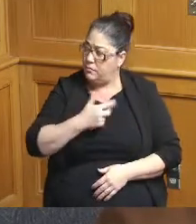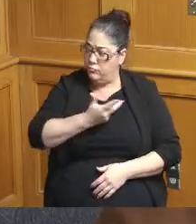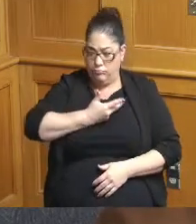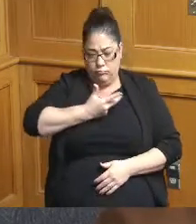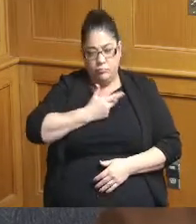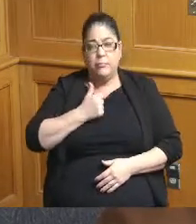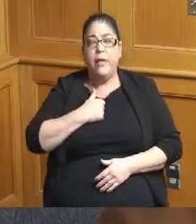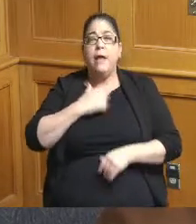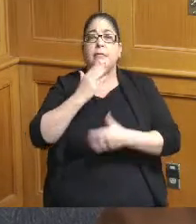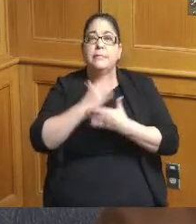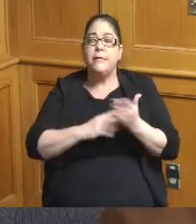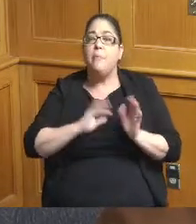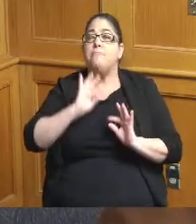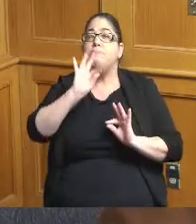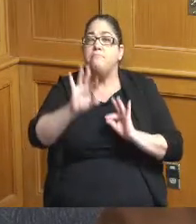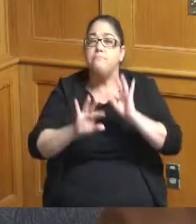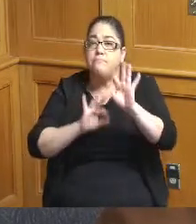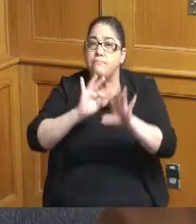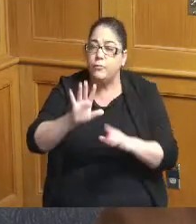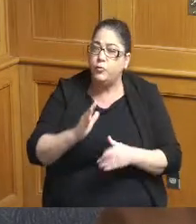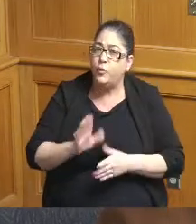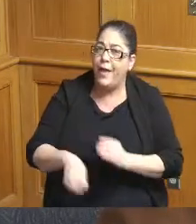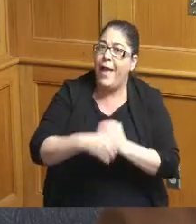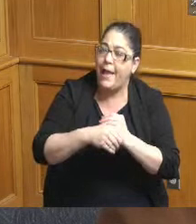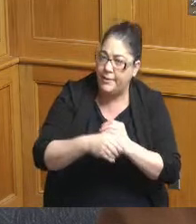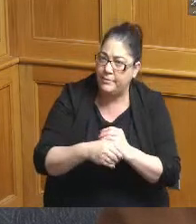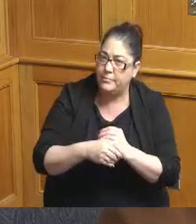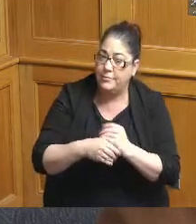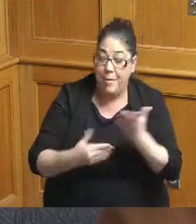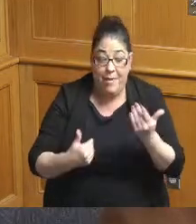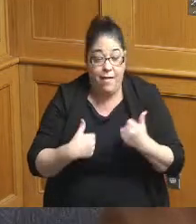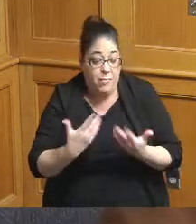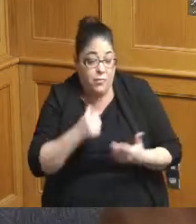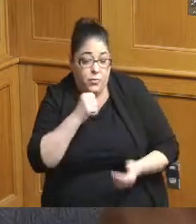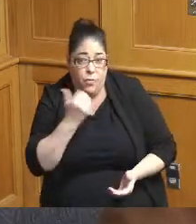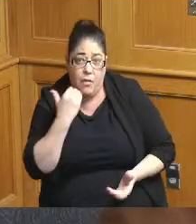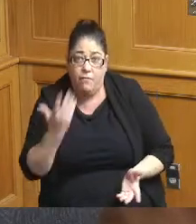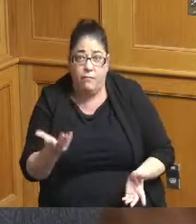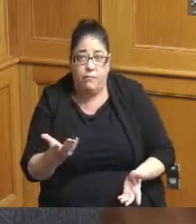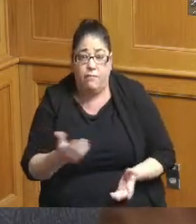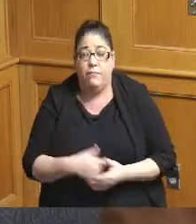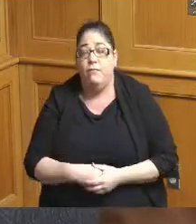might have touches we might not have any touches in addition to that this 200 million has said